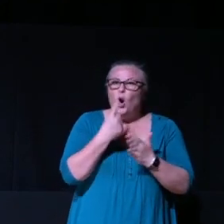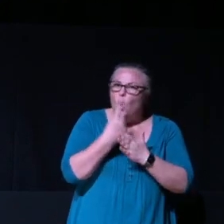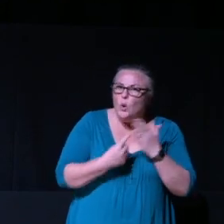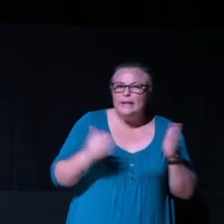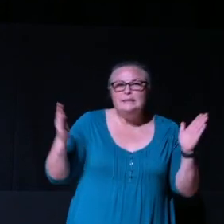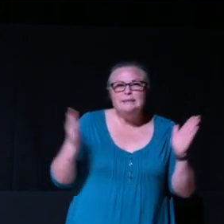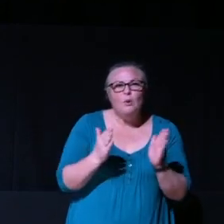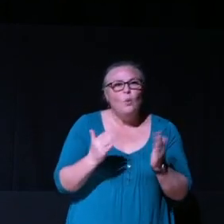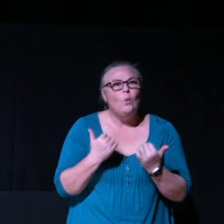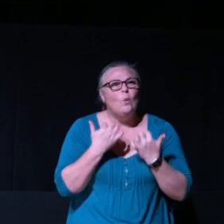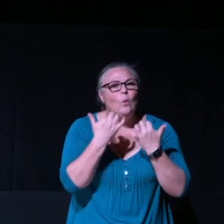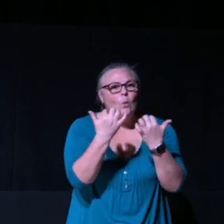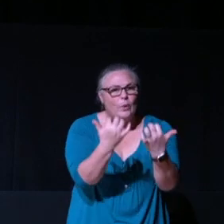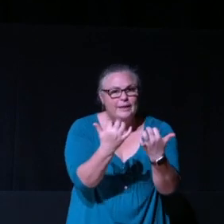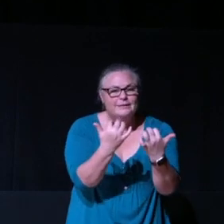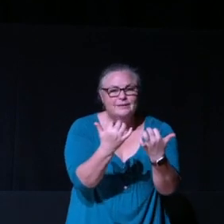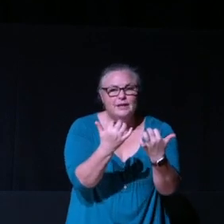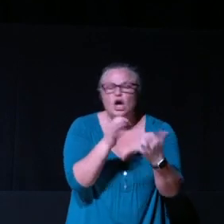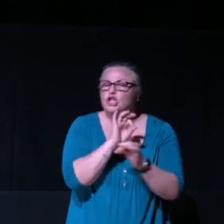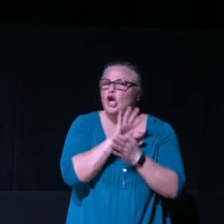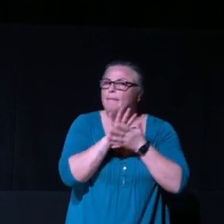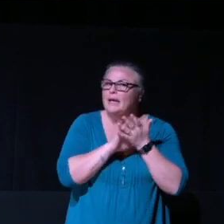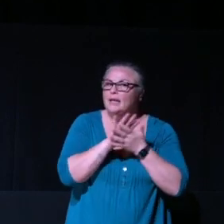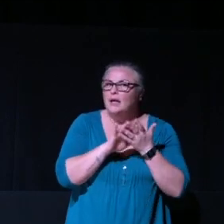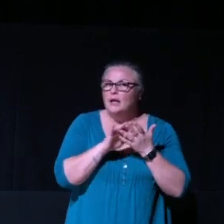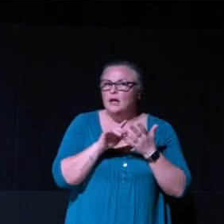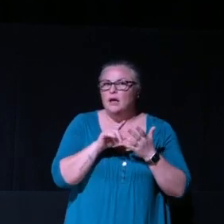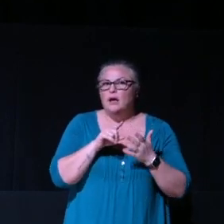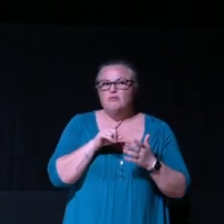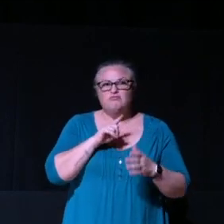And I don't mean that in a way where it's like someone makes a racist joke in the room and it's like, okay.